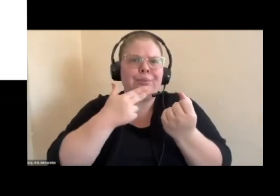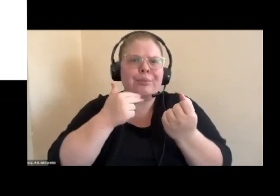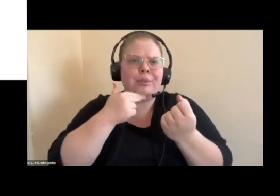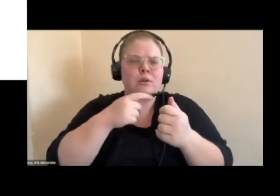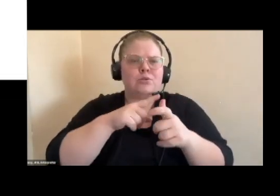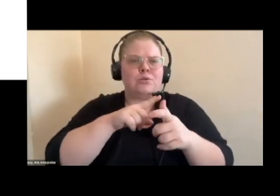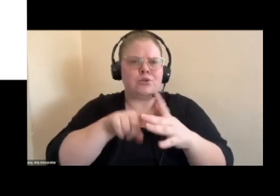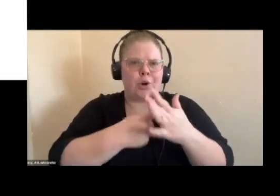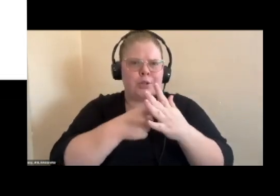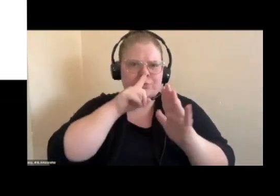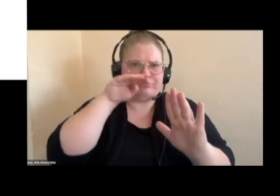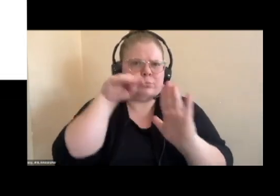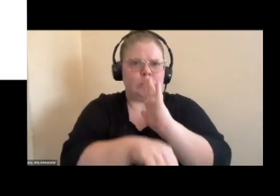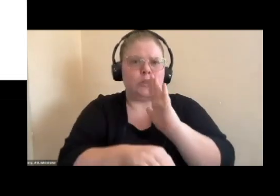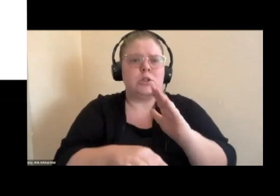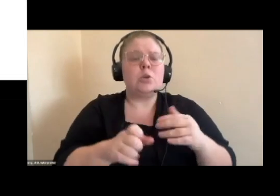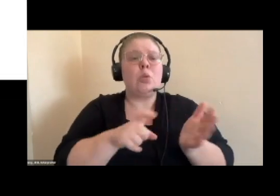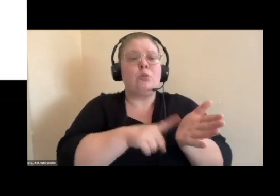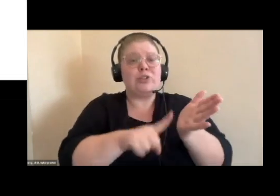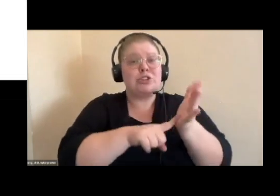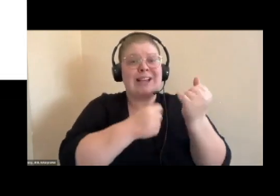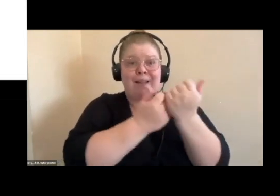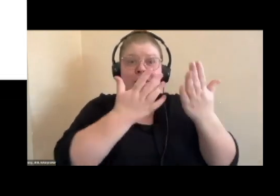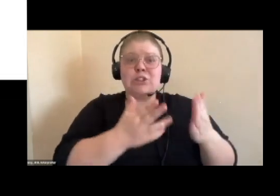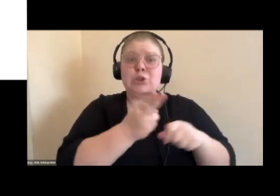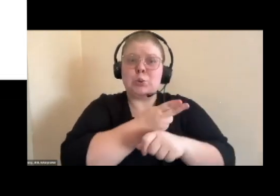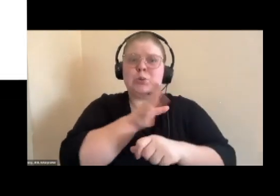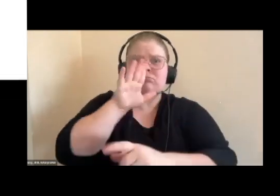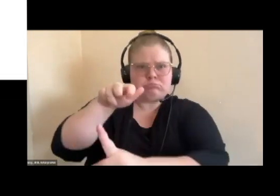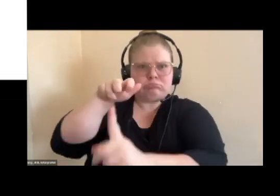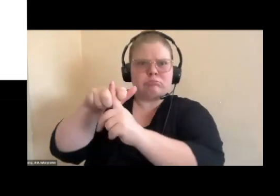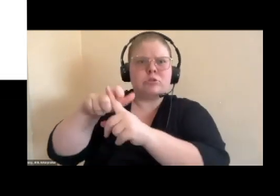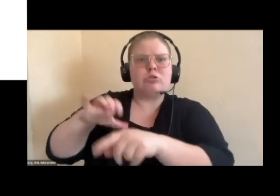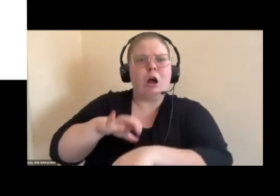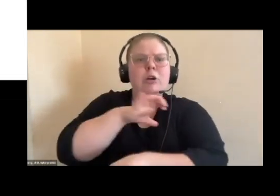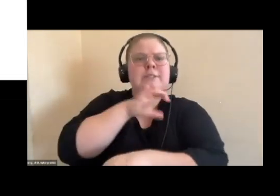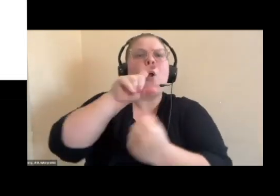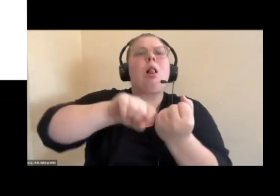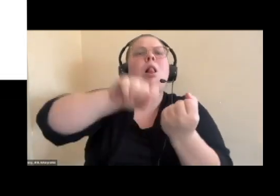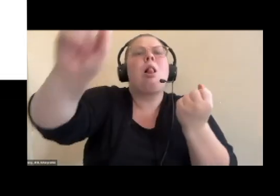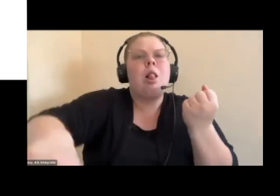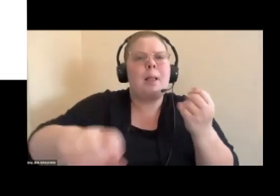and got a longer term extension of the program. That was really good news,